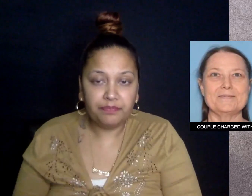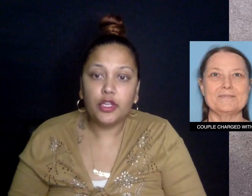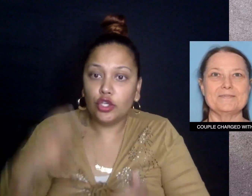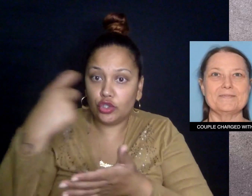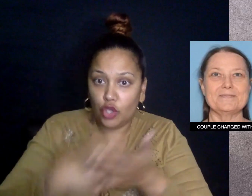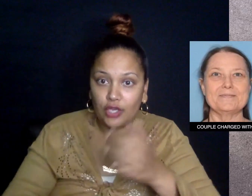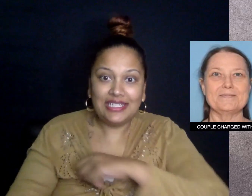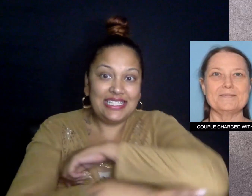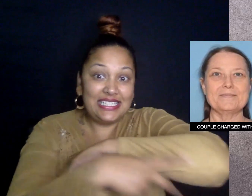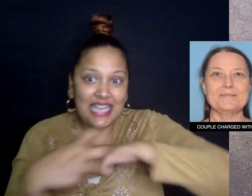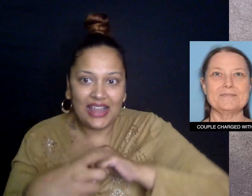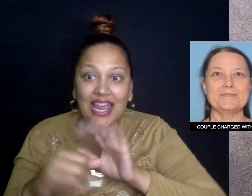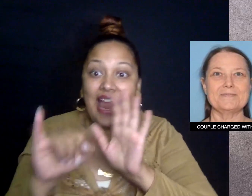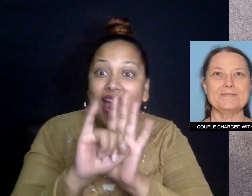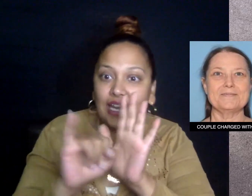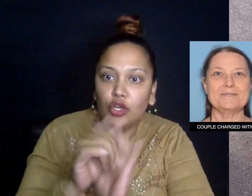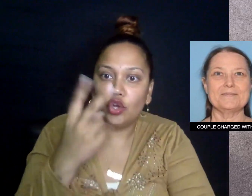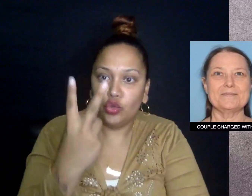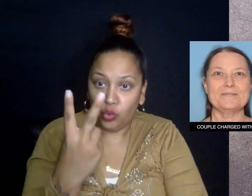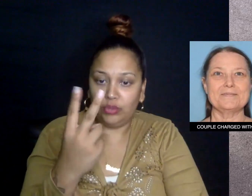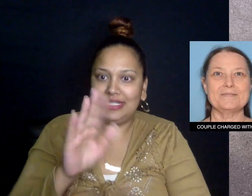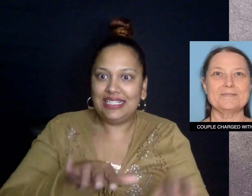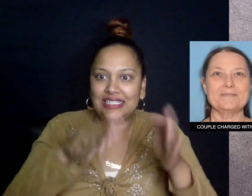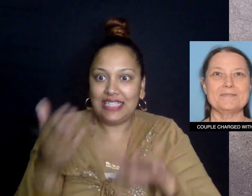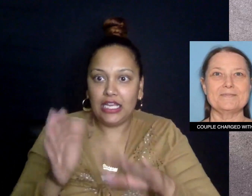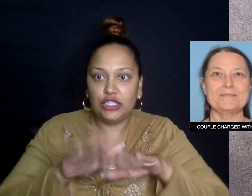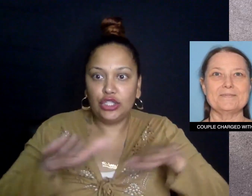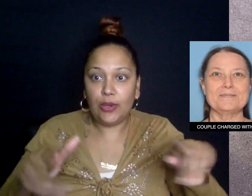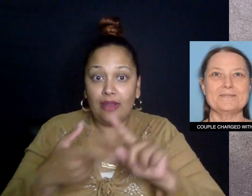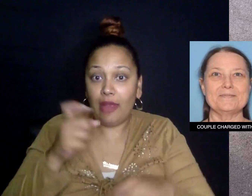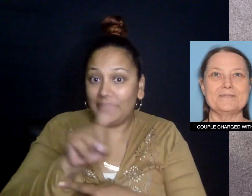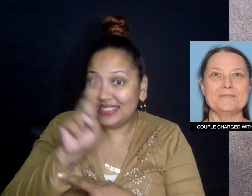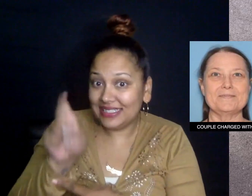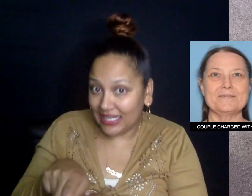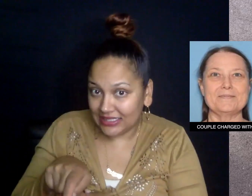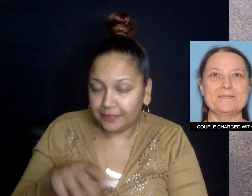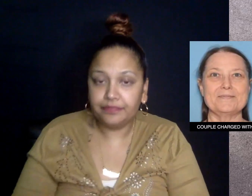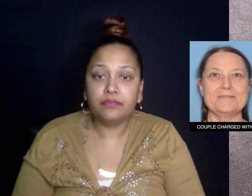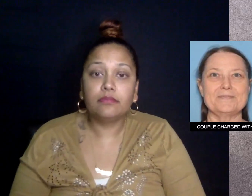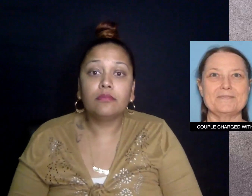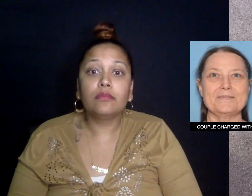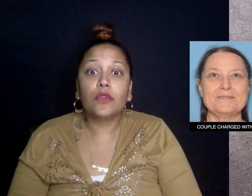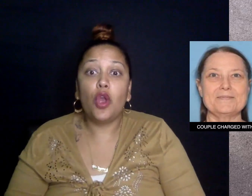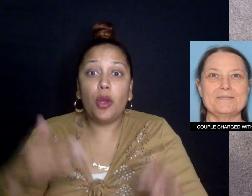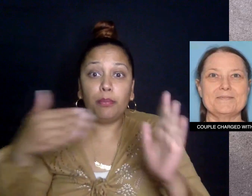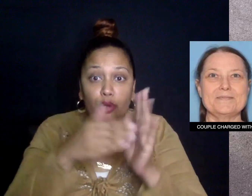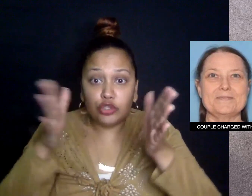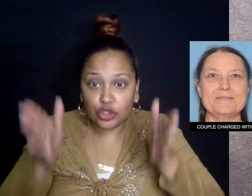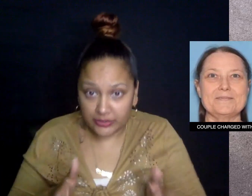Walter Glenn Primrose and his wife Gwynn Darle Morrison have been arrested in Hawaii and